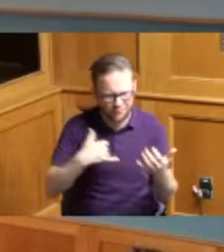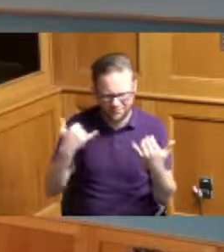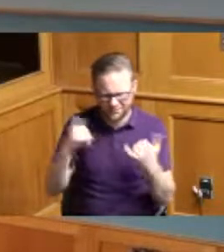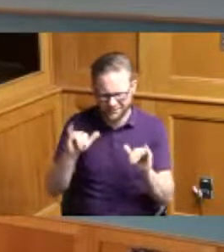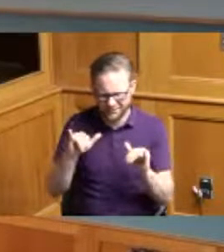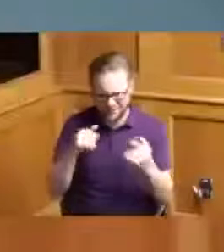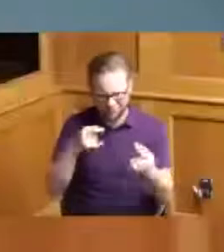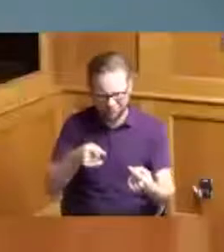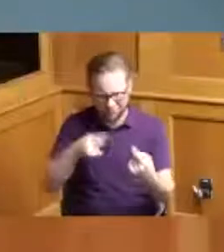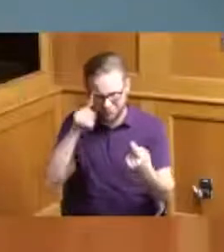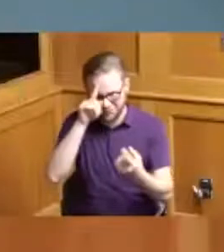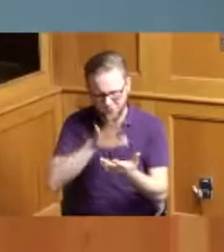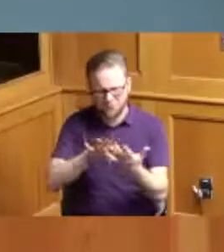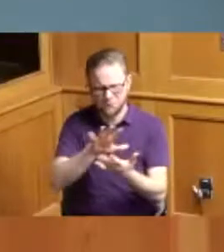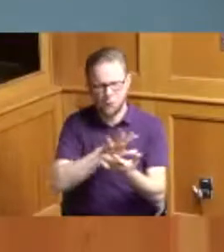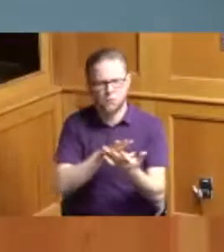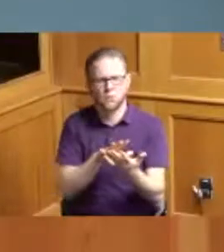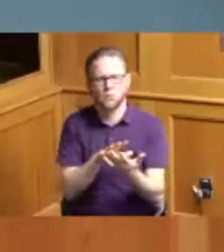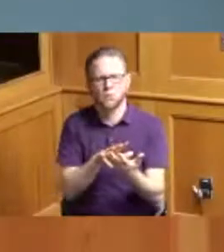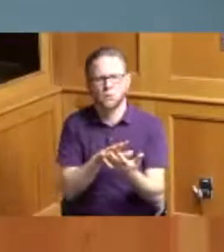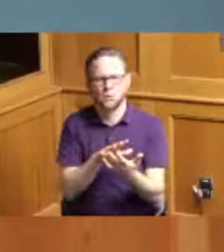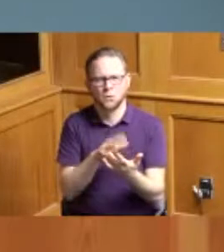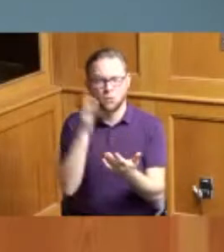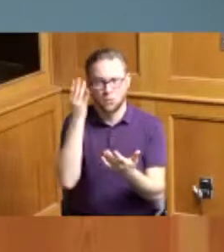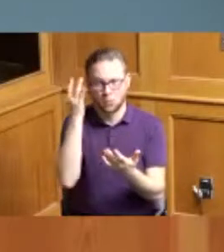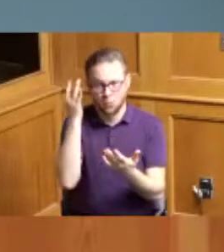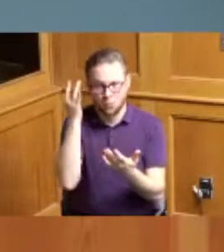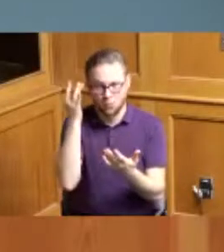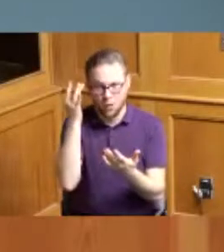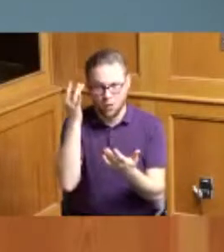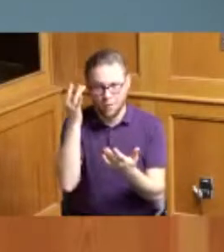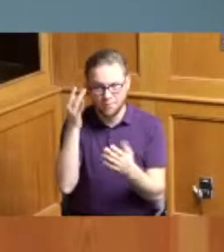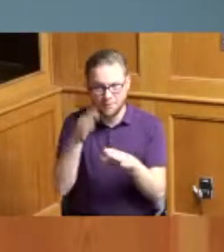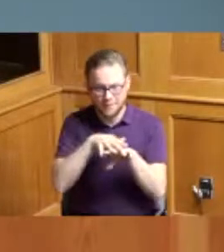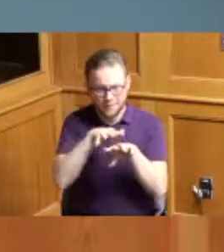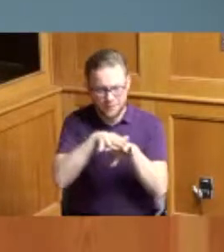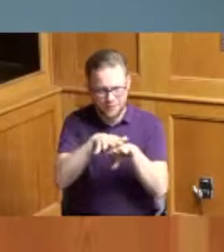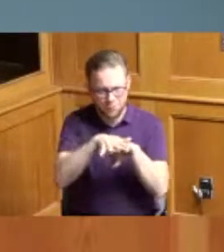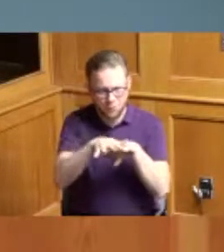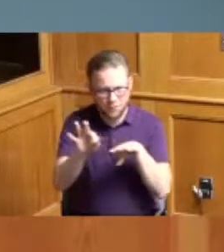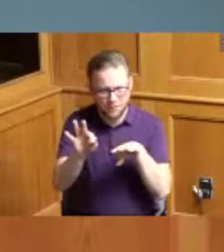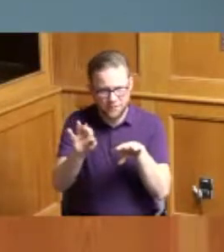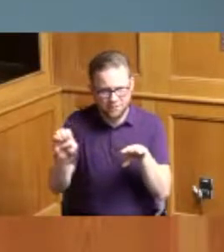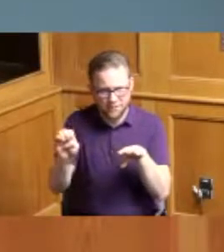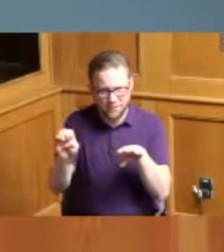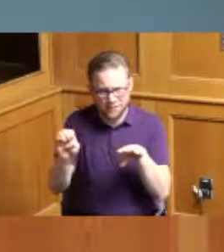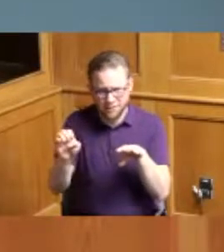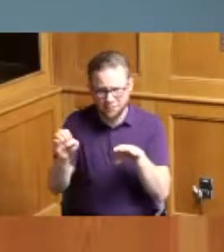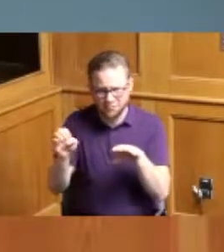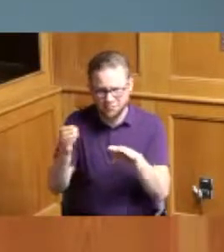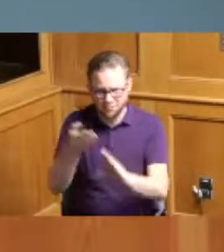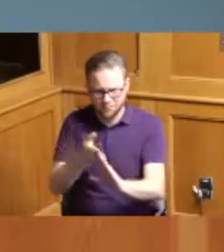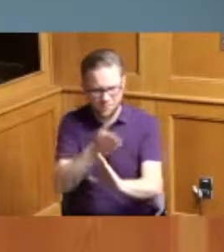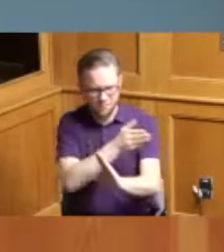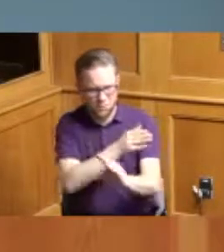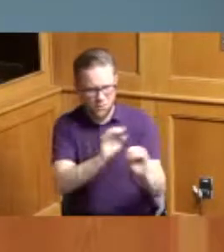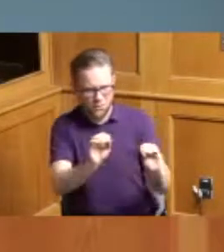because we were not getting impervious fees before so you're you're trying to figure out